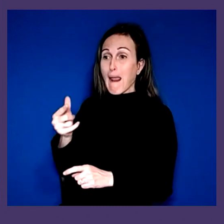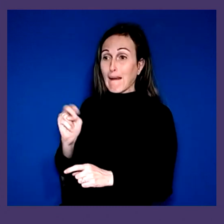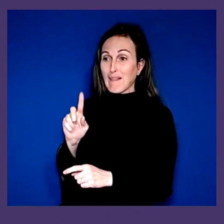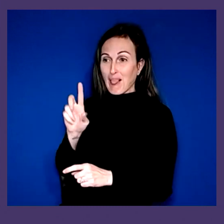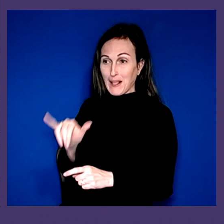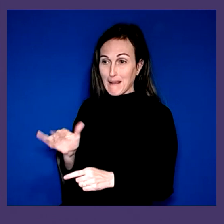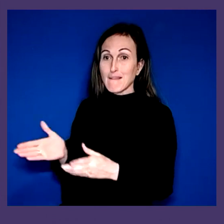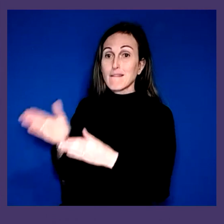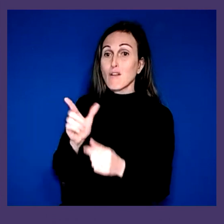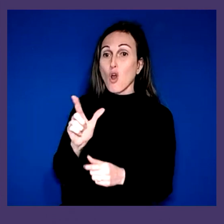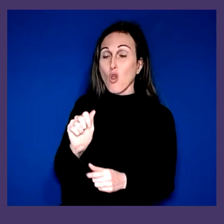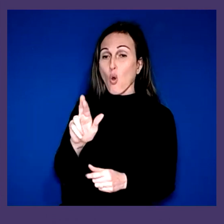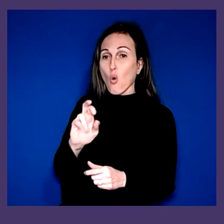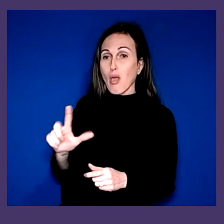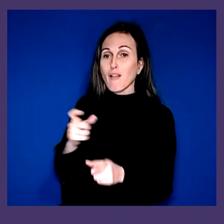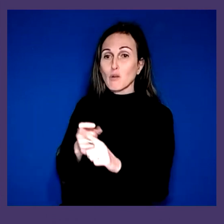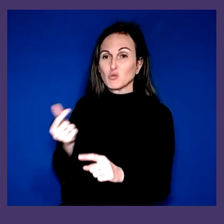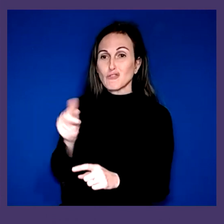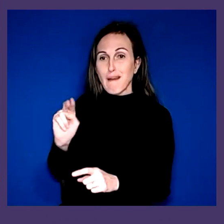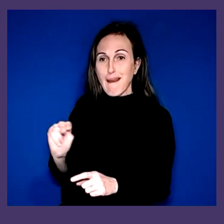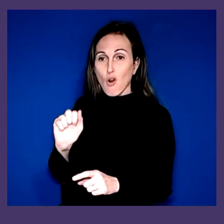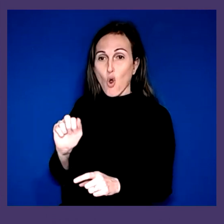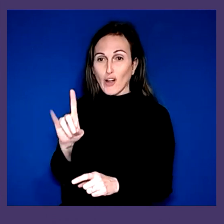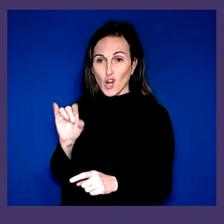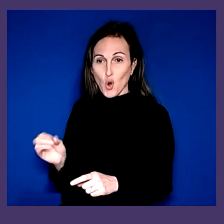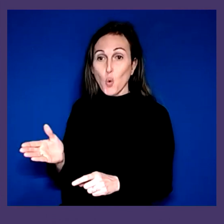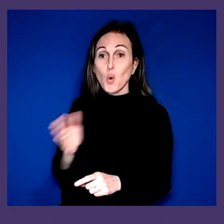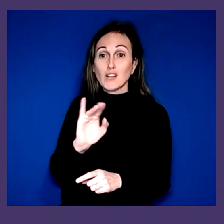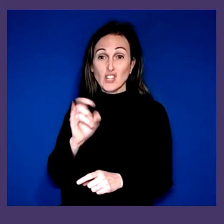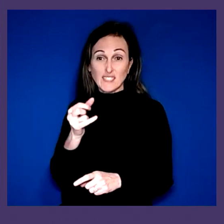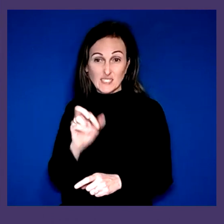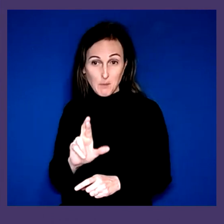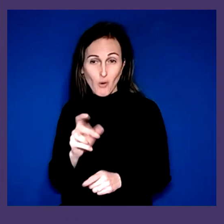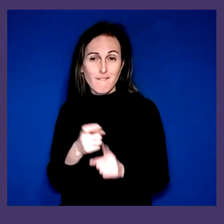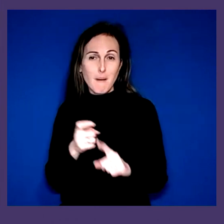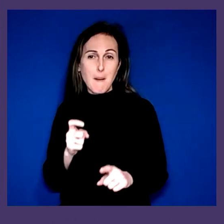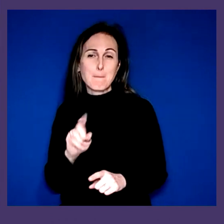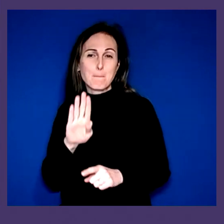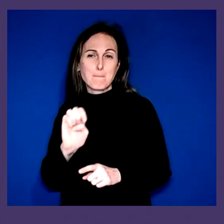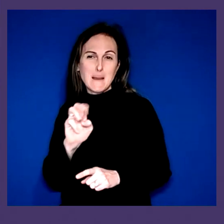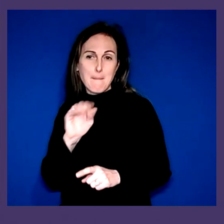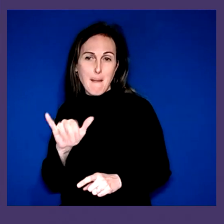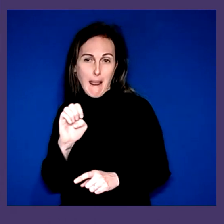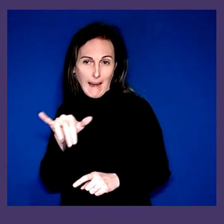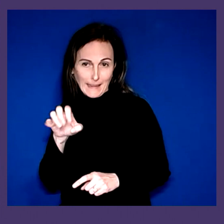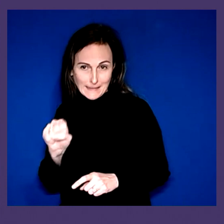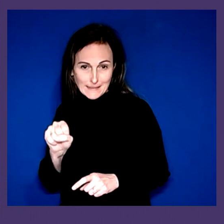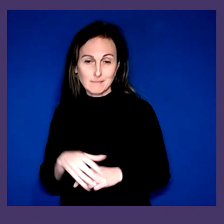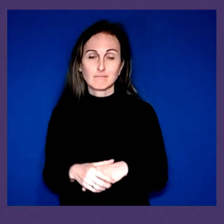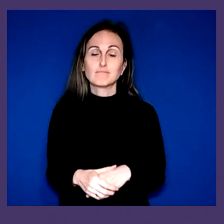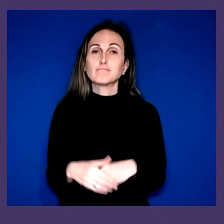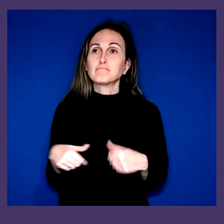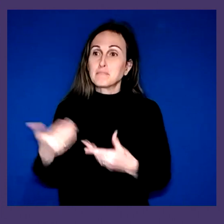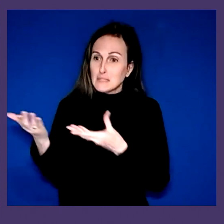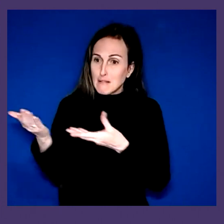and Jesper Henriksen from Be My Eyes. Delivering meaningful technologies for people with disabilities requires